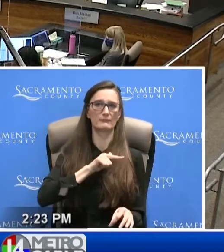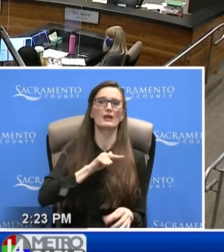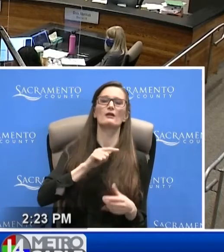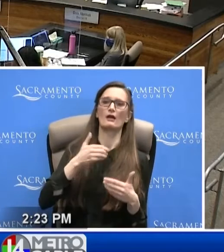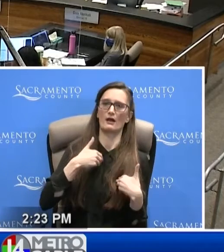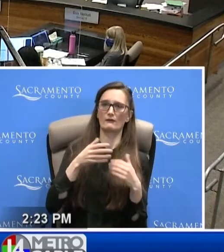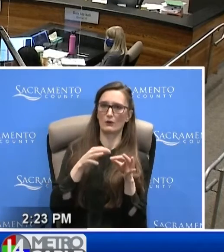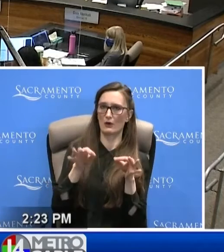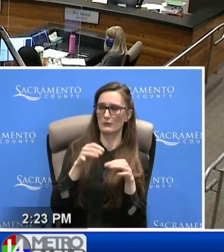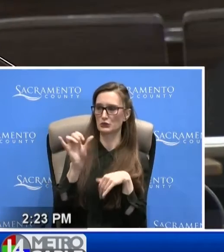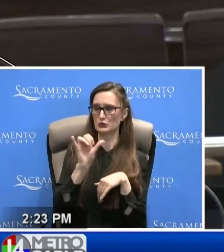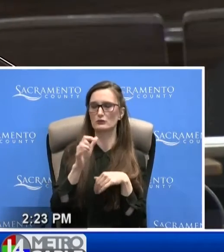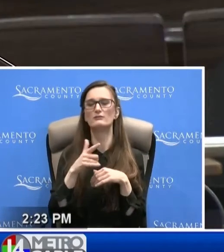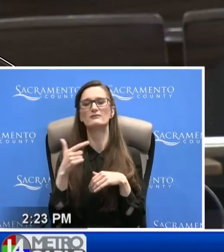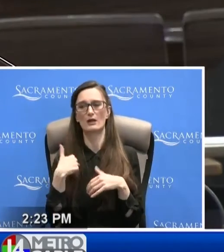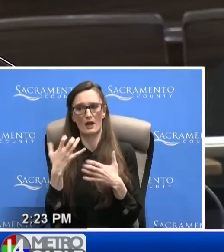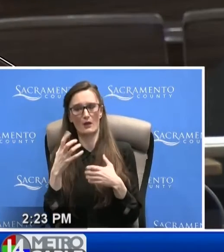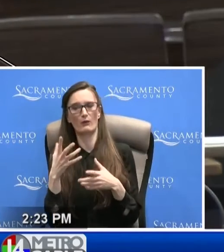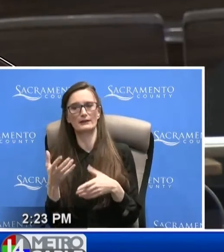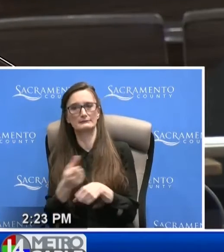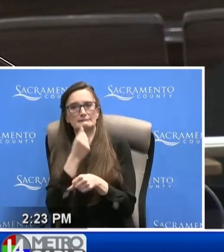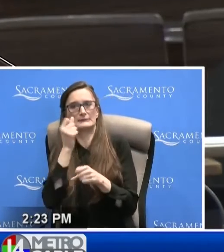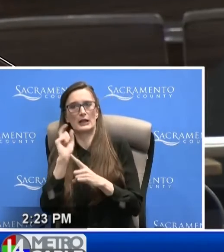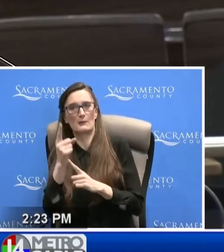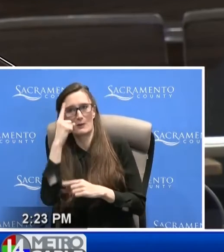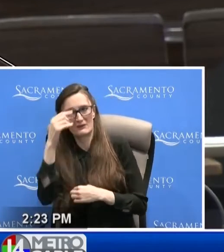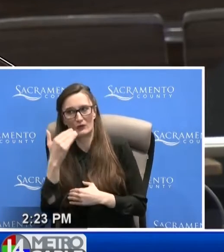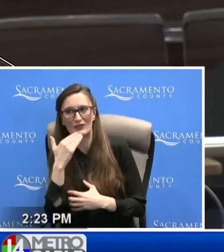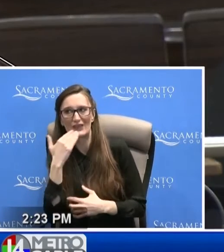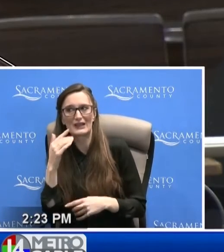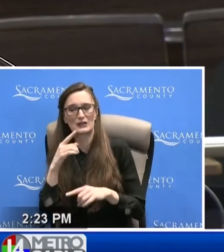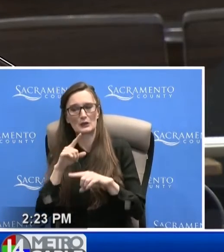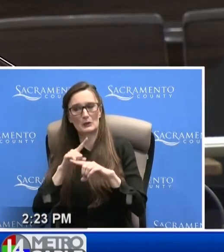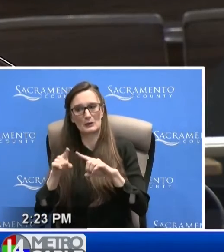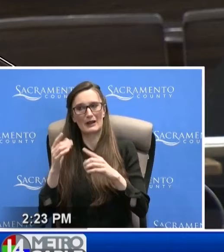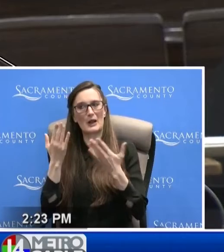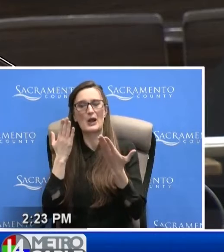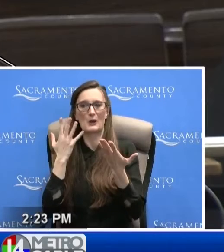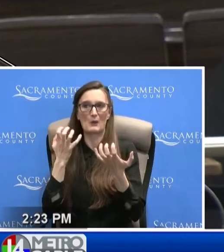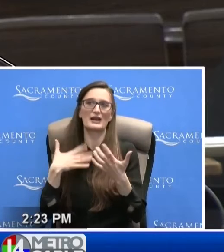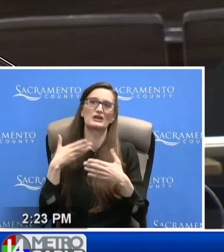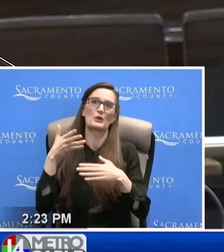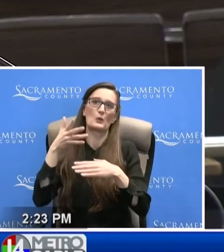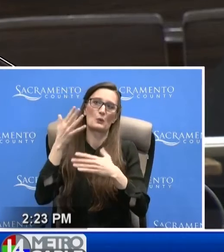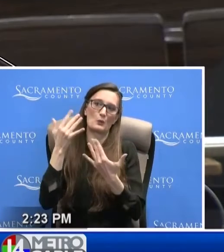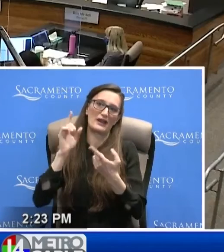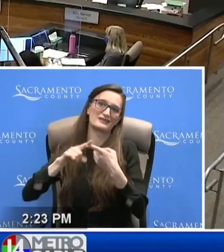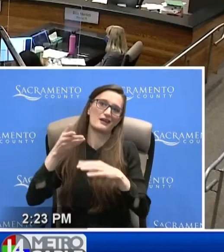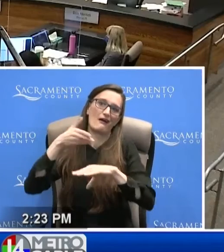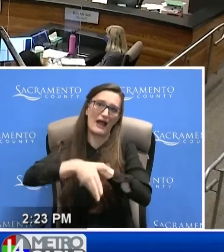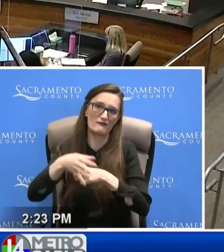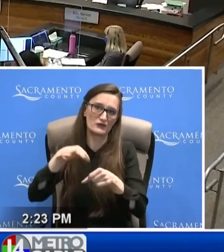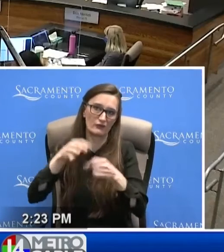I was just going to take a moment of thanks, but if you'll indulge me, but I was going to wait till after you took your vote. OK. Sure.